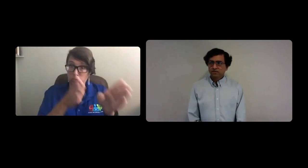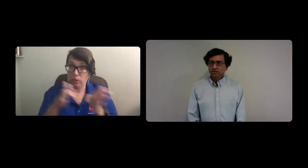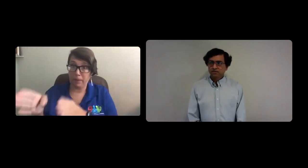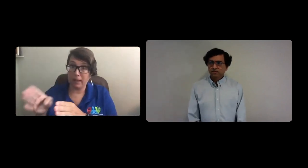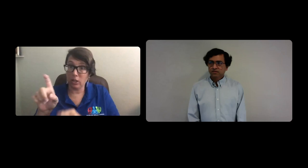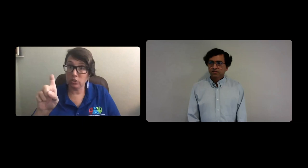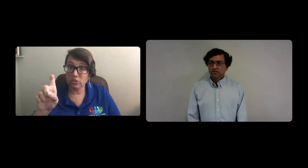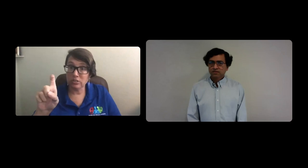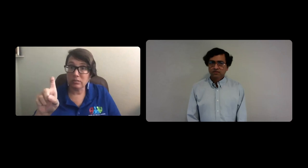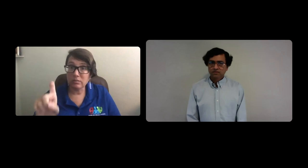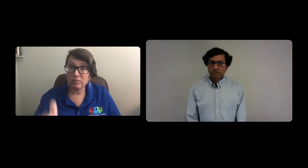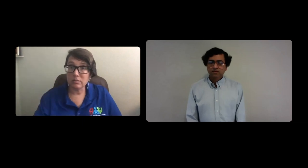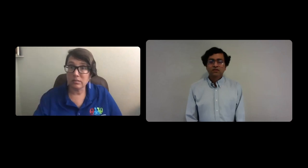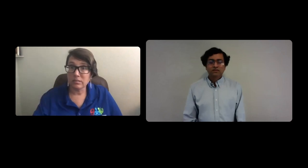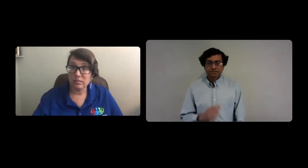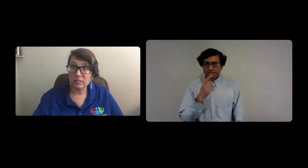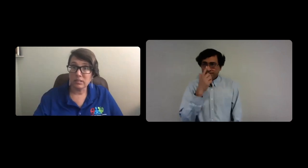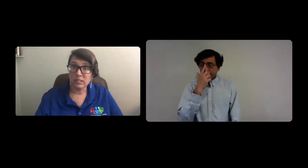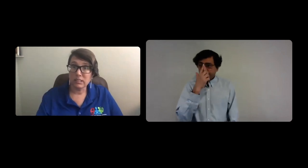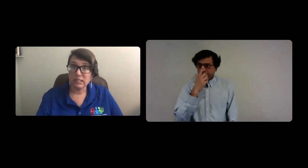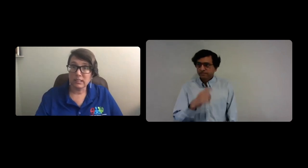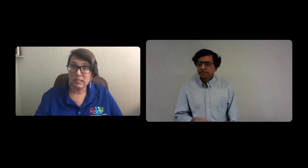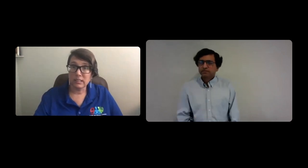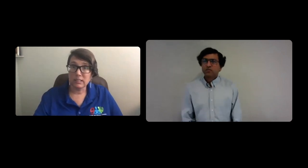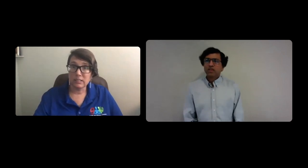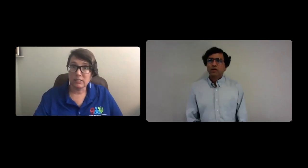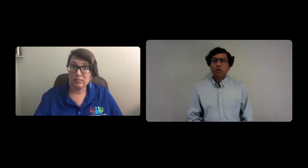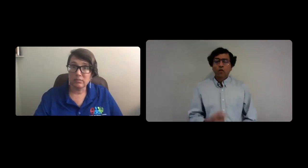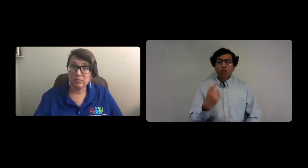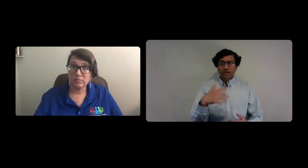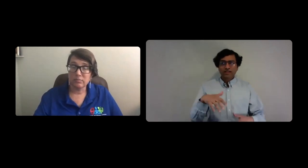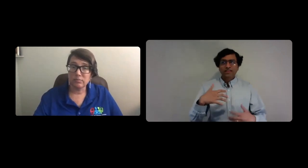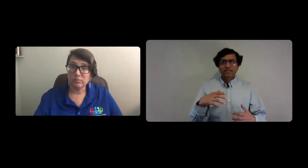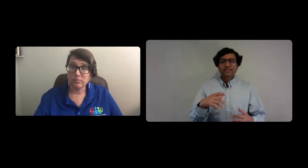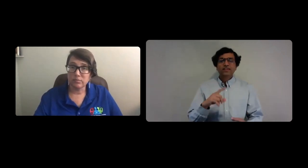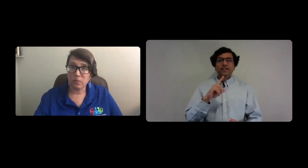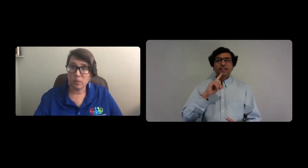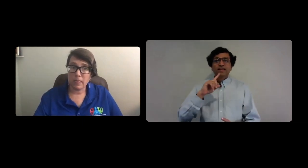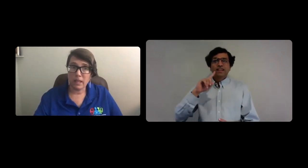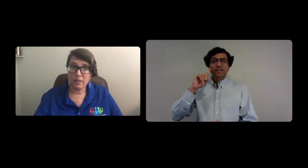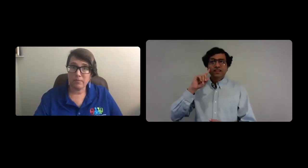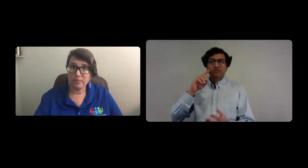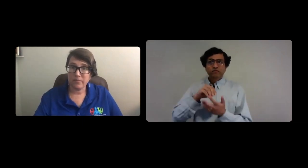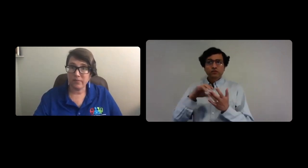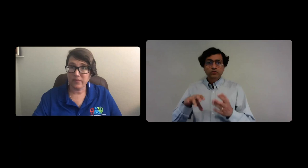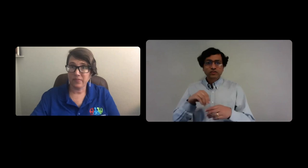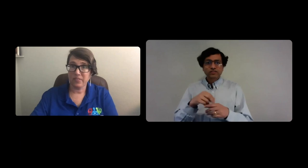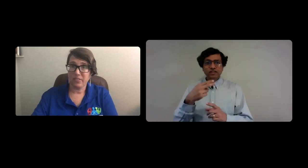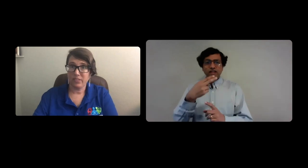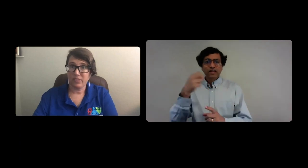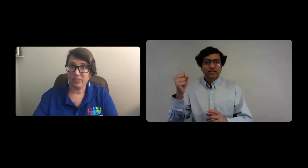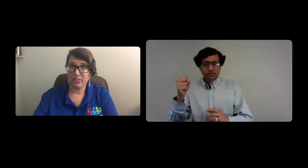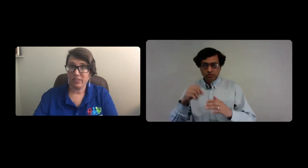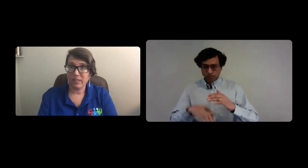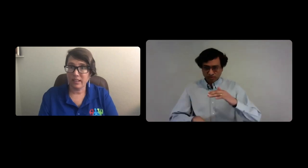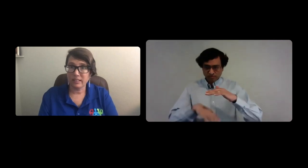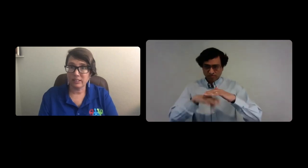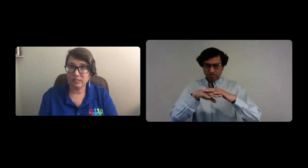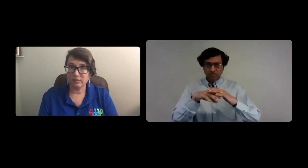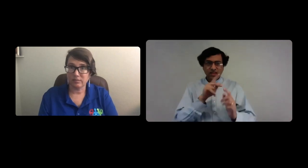teachers and faculty have been fully prepared or are they?